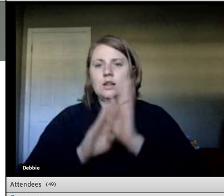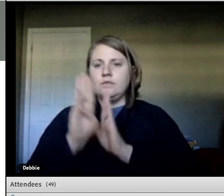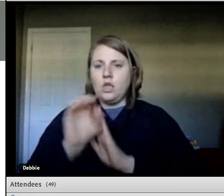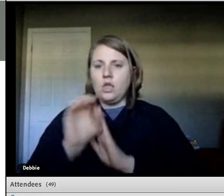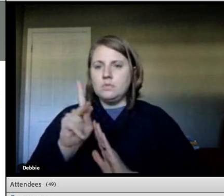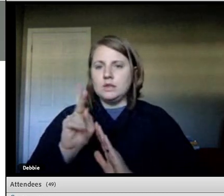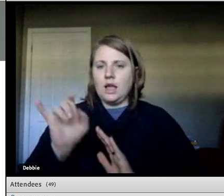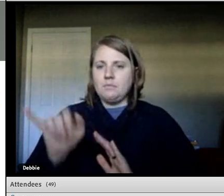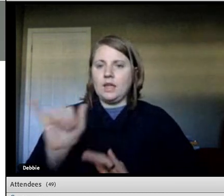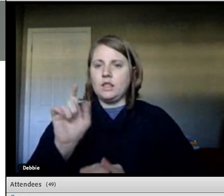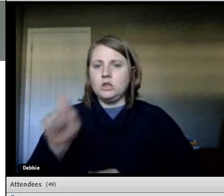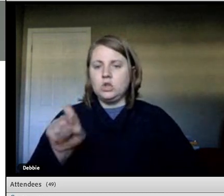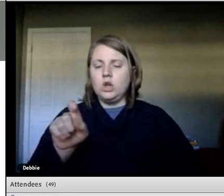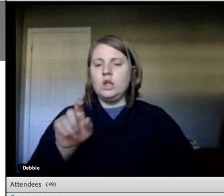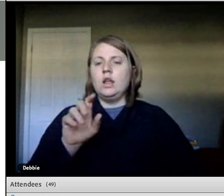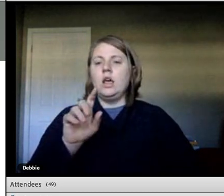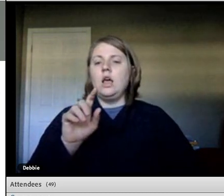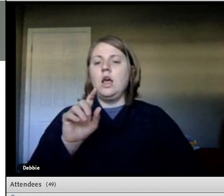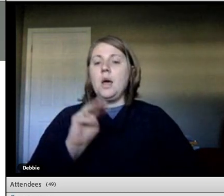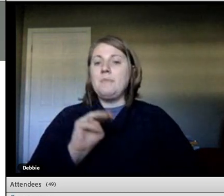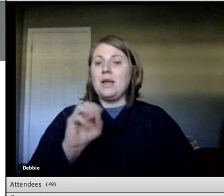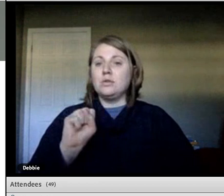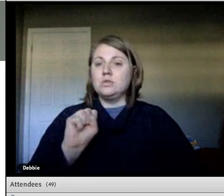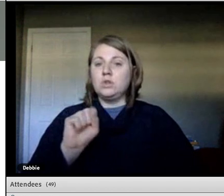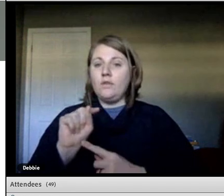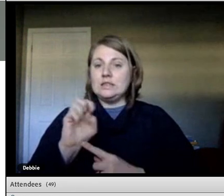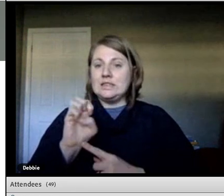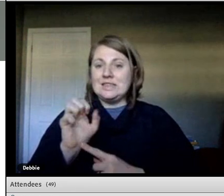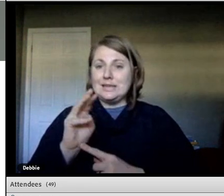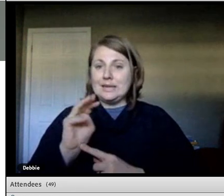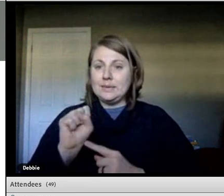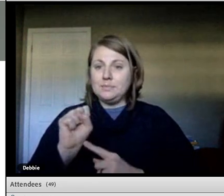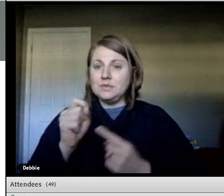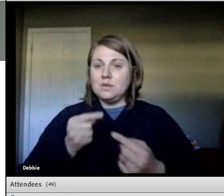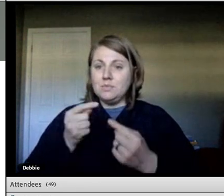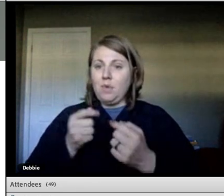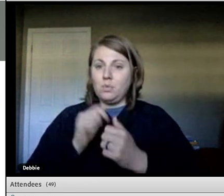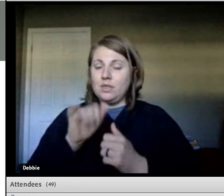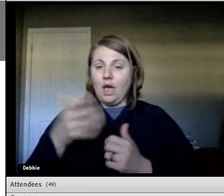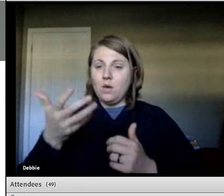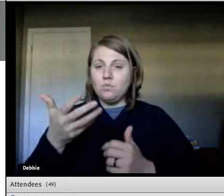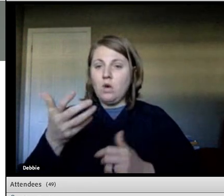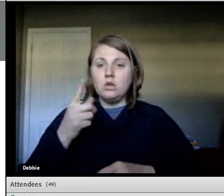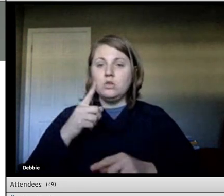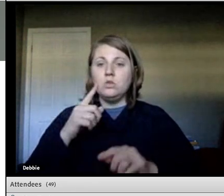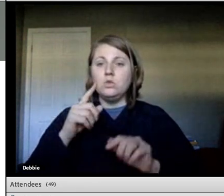is, you know, you can have it kind of -- People have to have Microsoft on their computers.